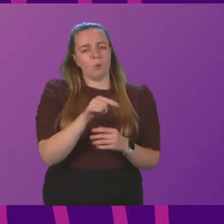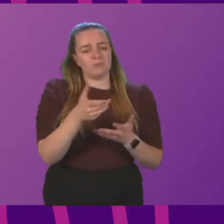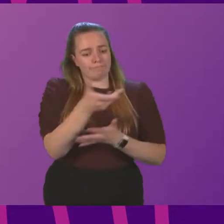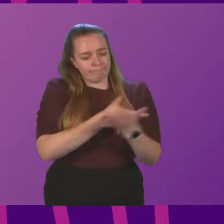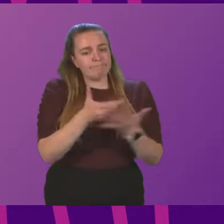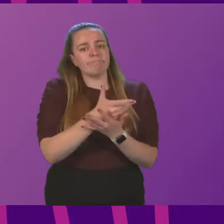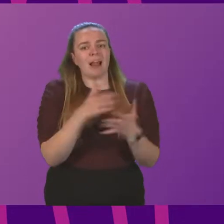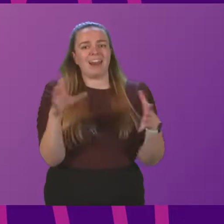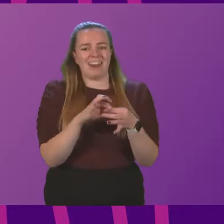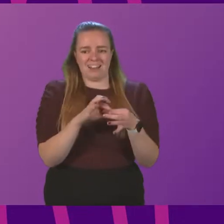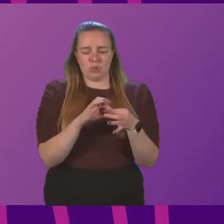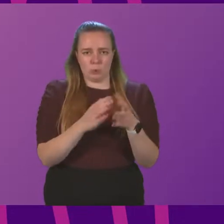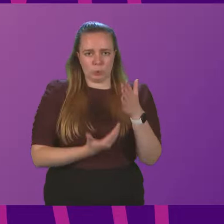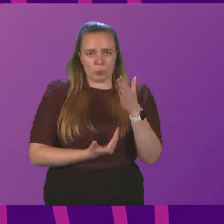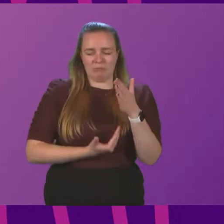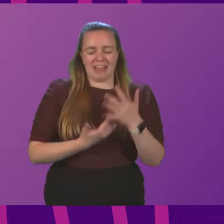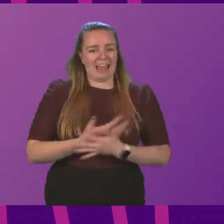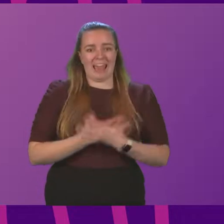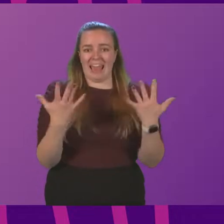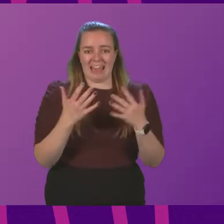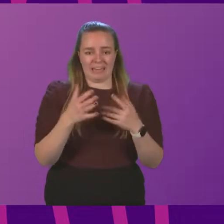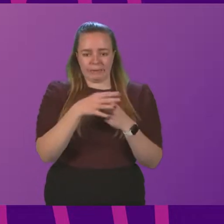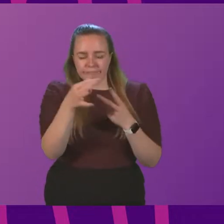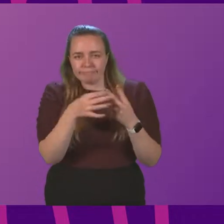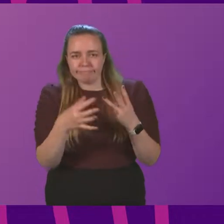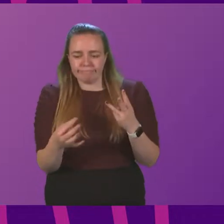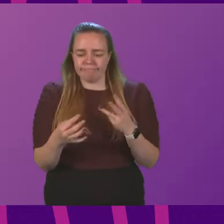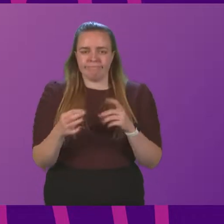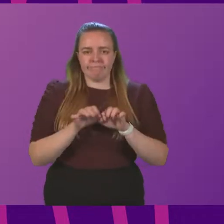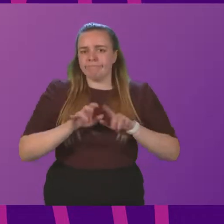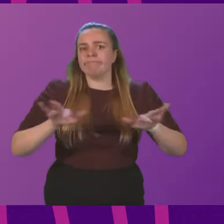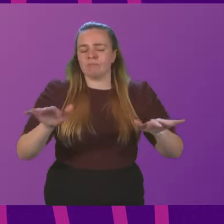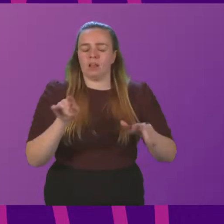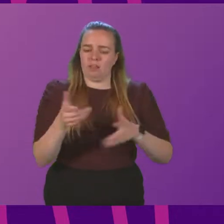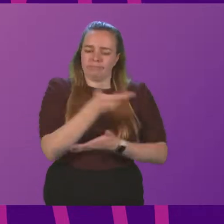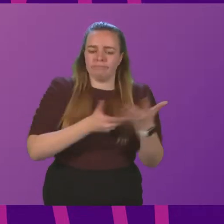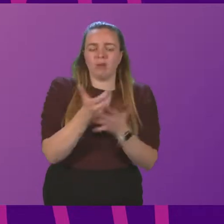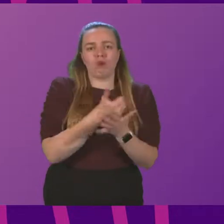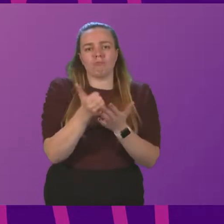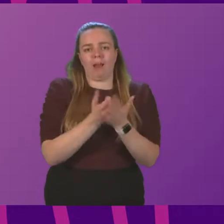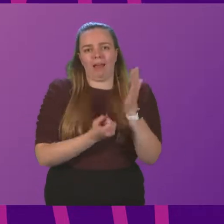about the importation of any variant of concern take place regularly across all four nations.